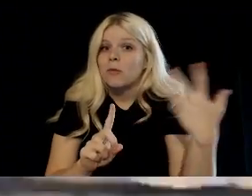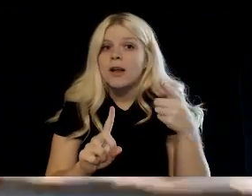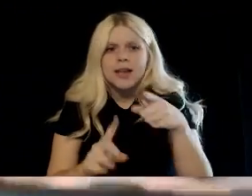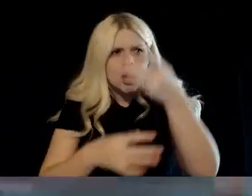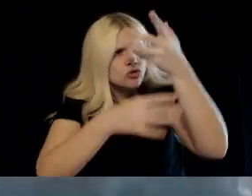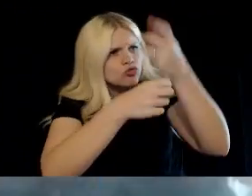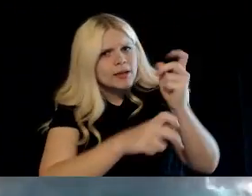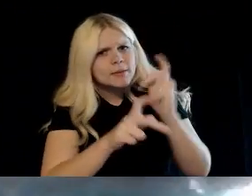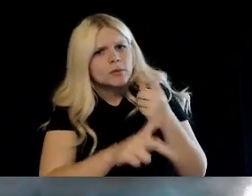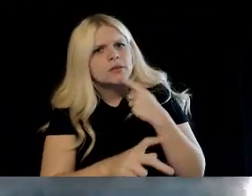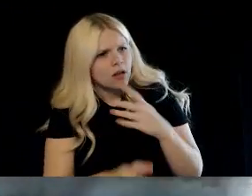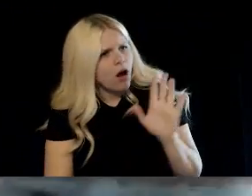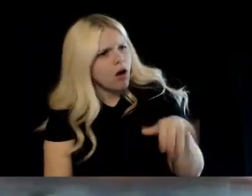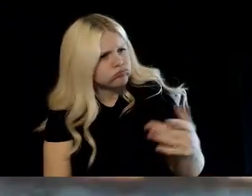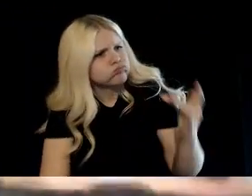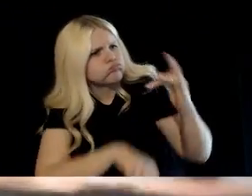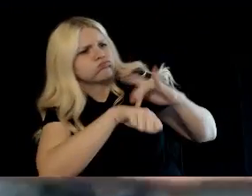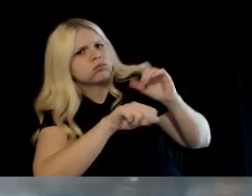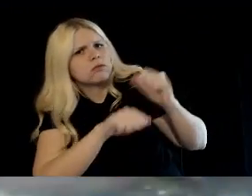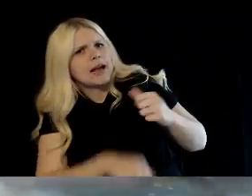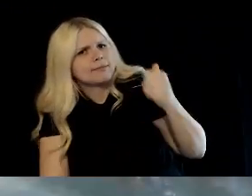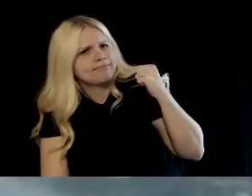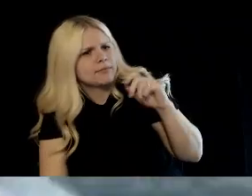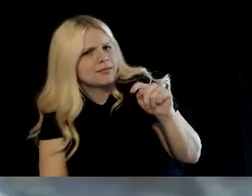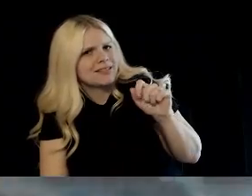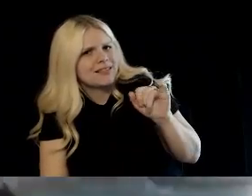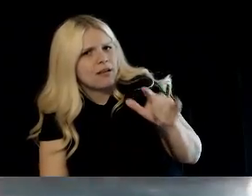his tail, if there was ever a problem or something and they needed to get a good